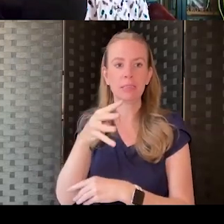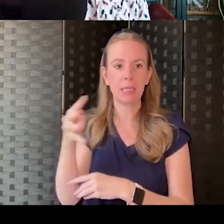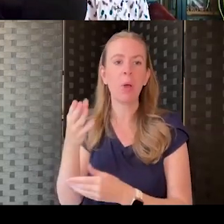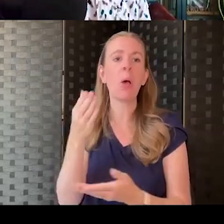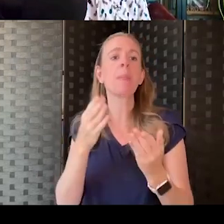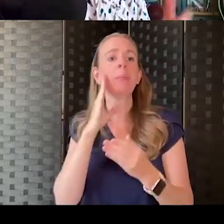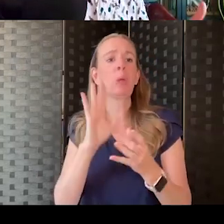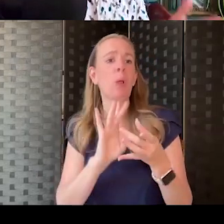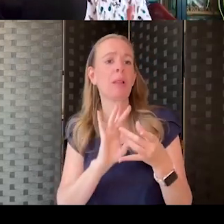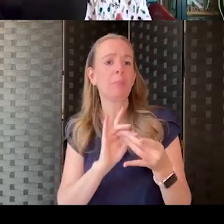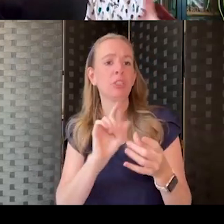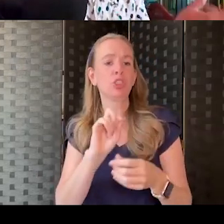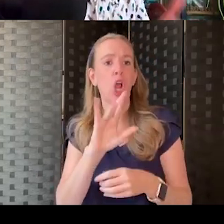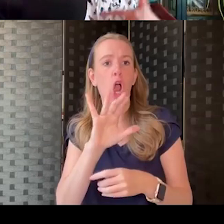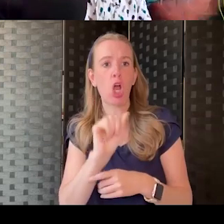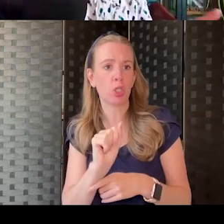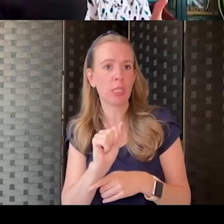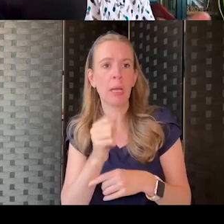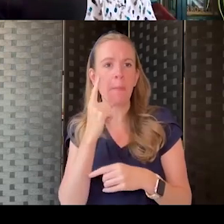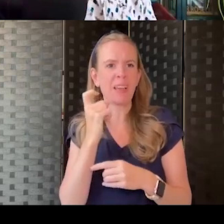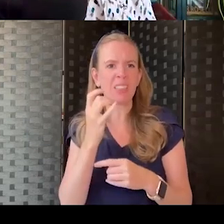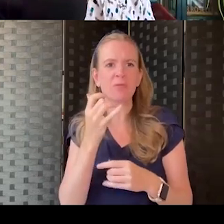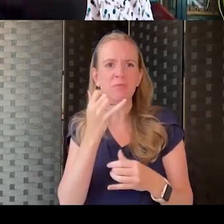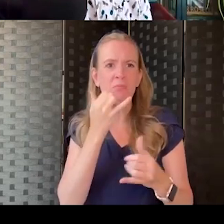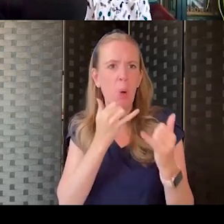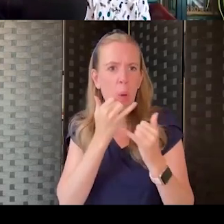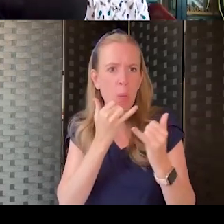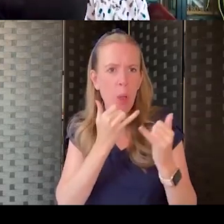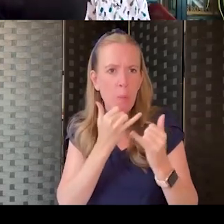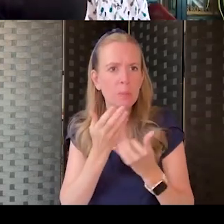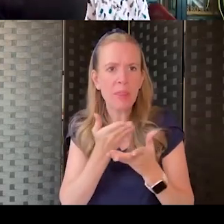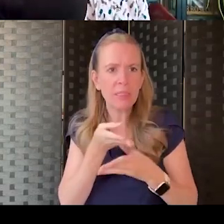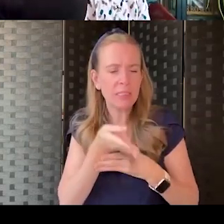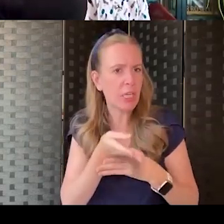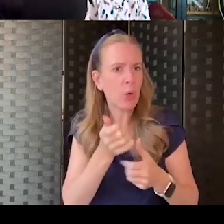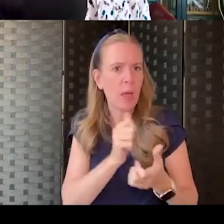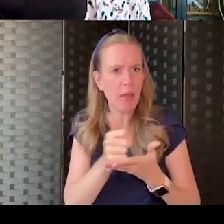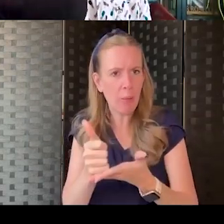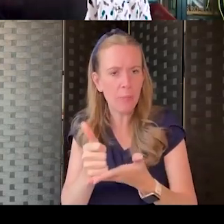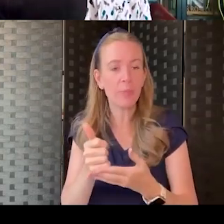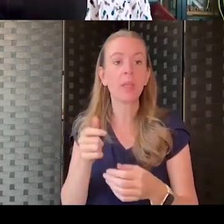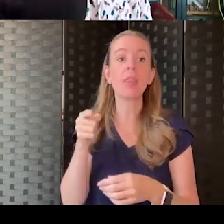because of bugs and gaps in the way it might be able to help you. This talk also does not discuss